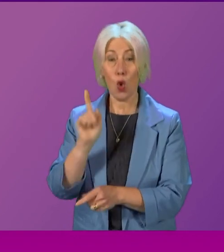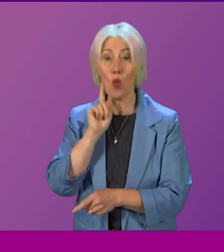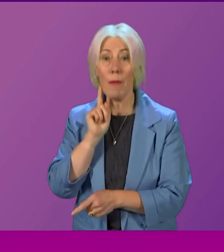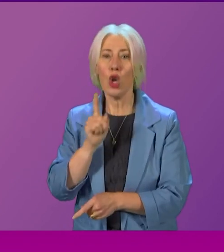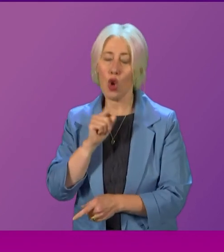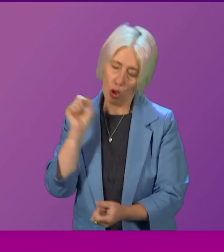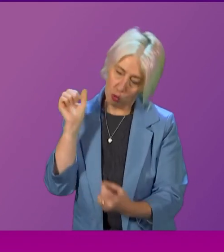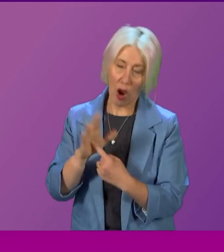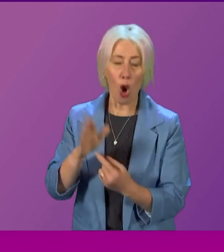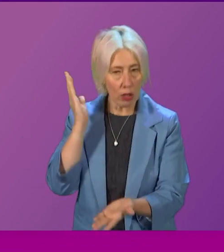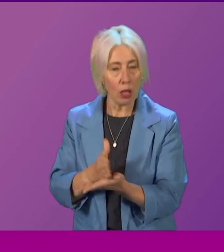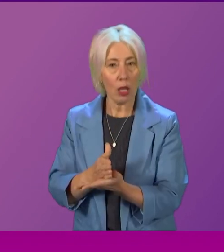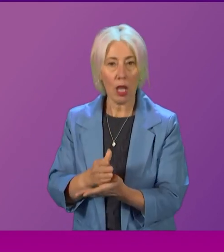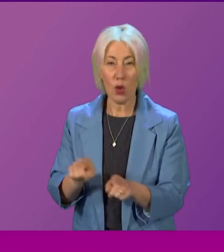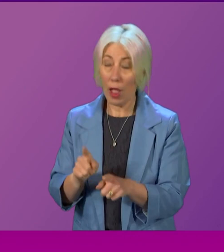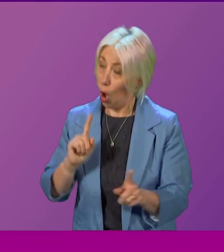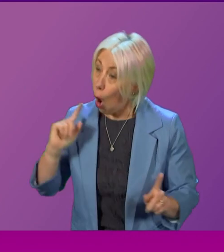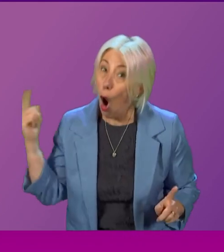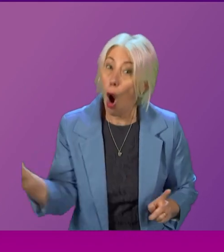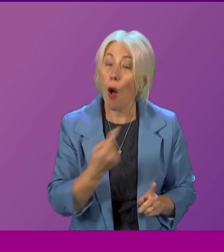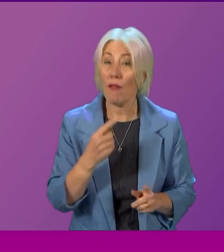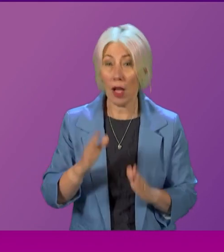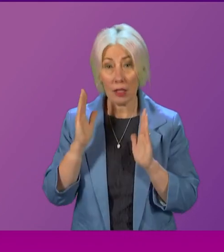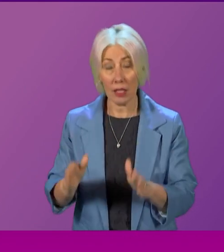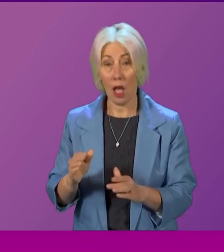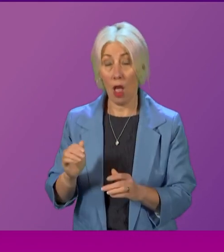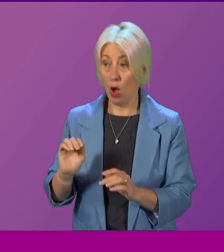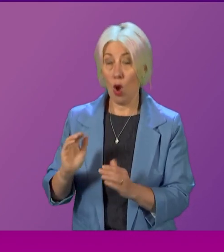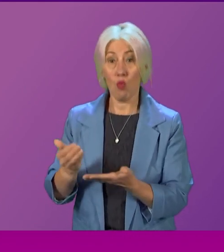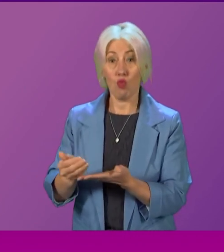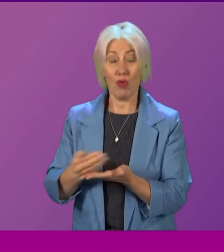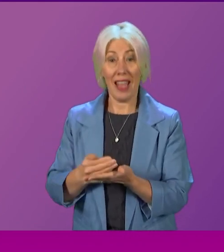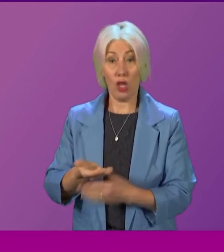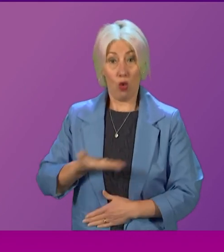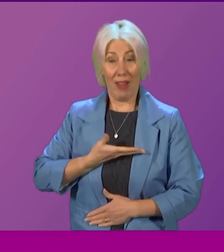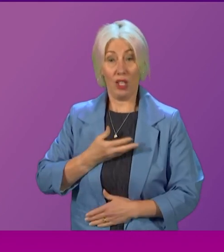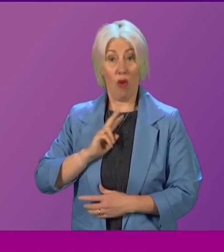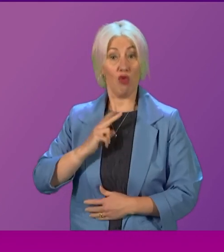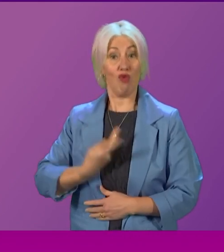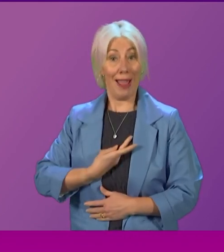However, I hope that all of us see the protection of the rights of trans people as important, too.